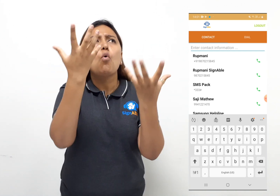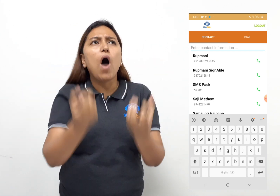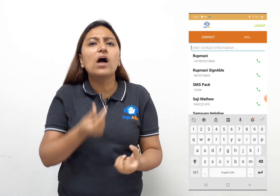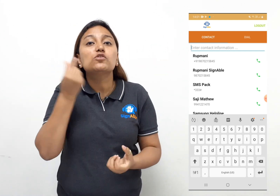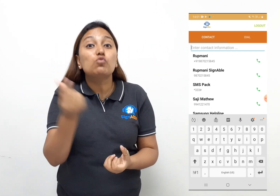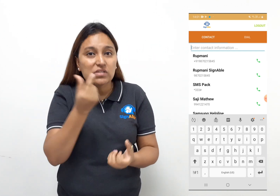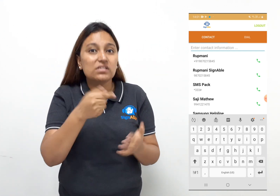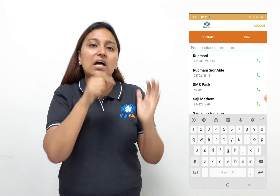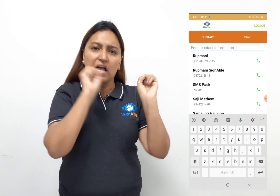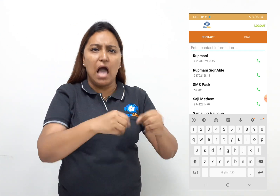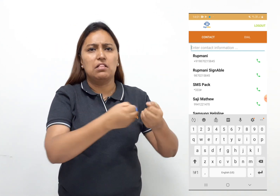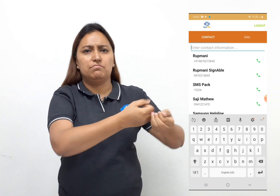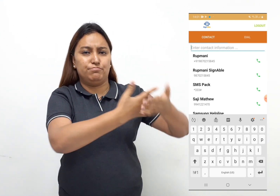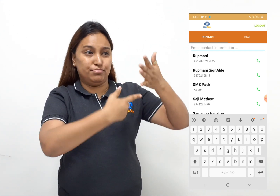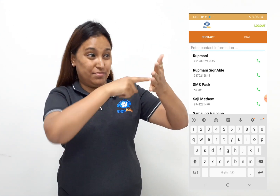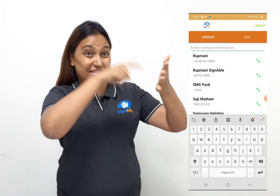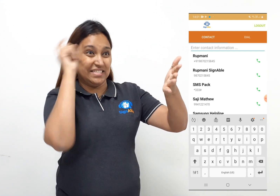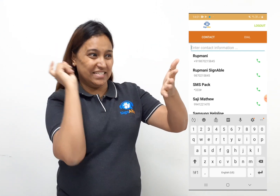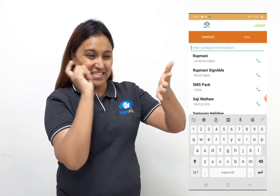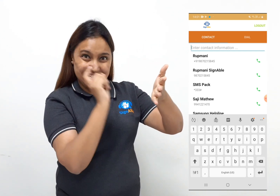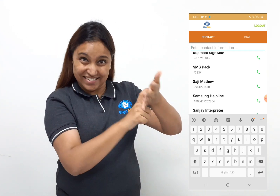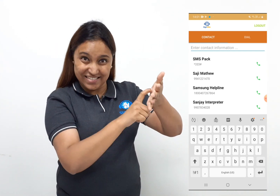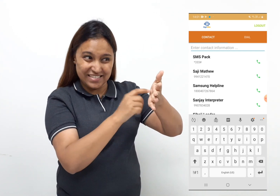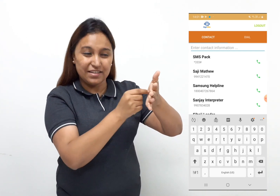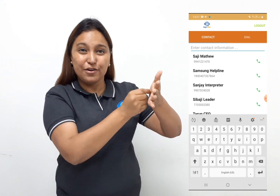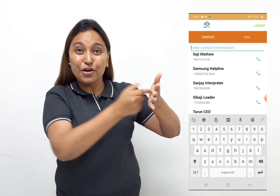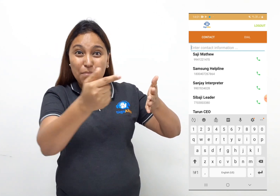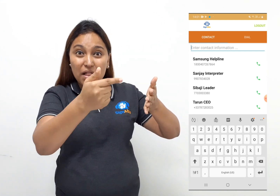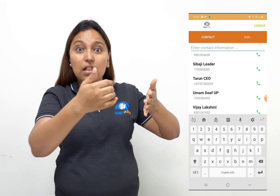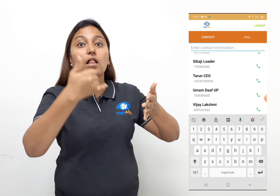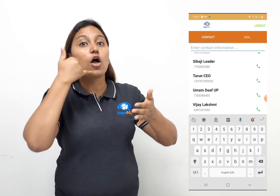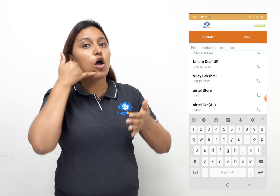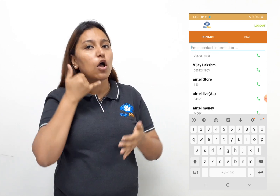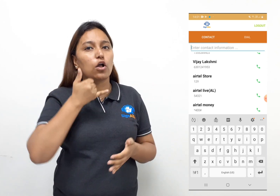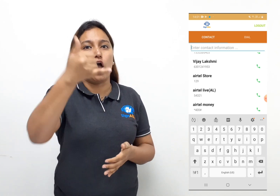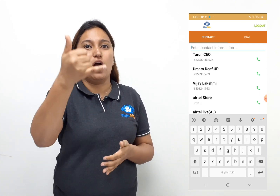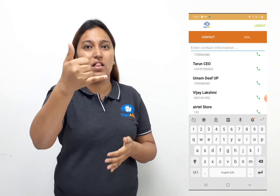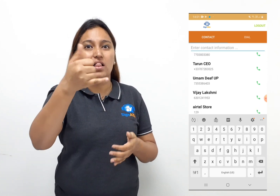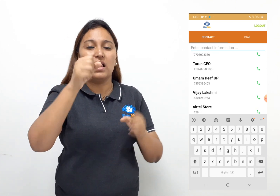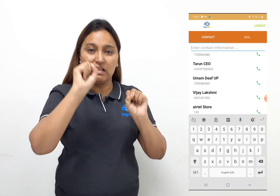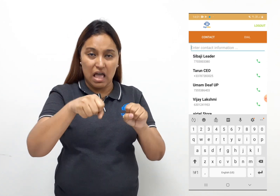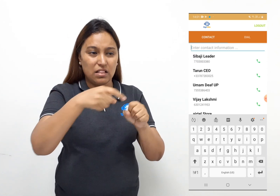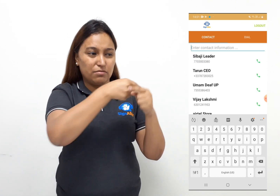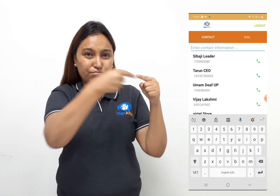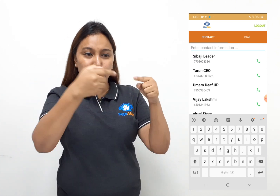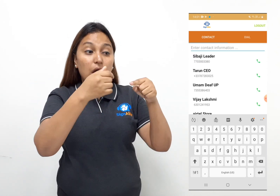...or anyone you want to communicate with. After clicking the number you want, that will take you to the call screen.